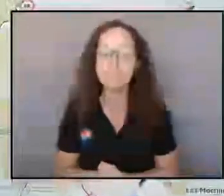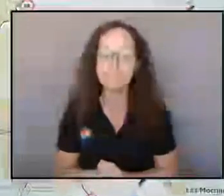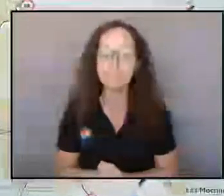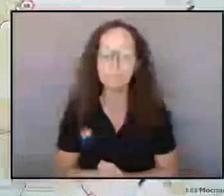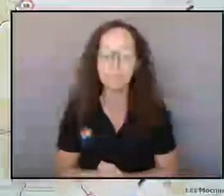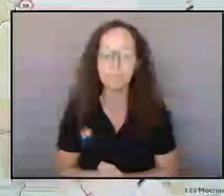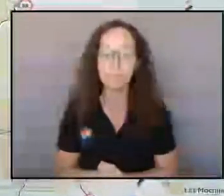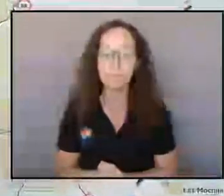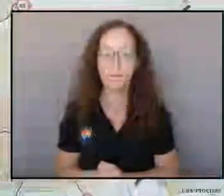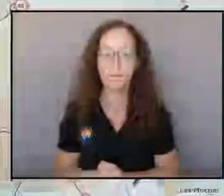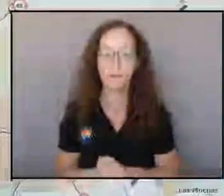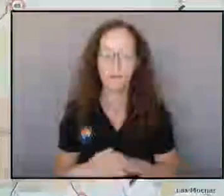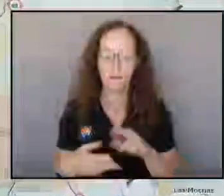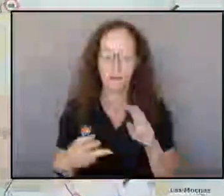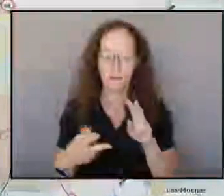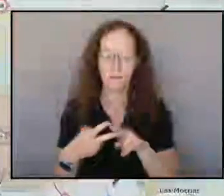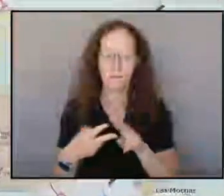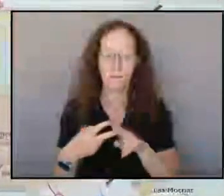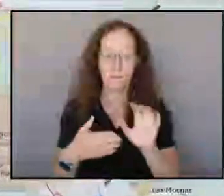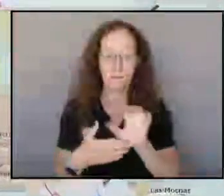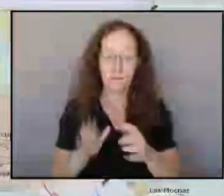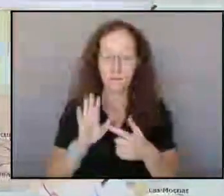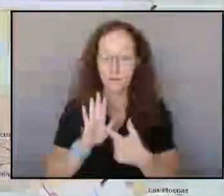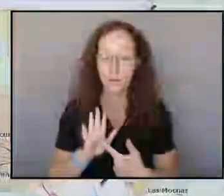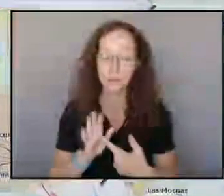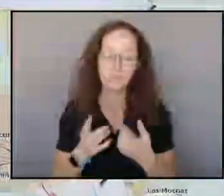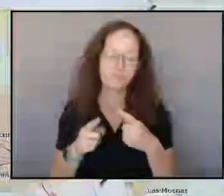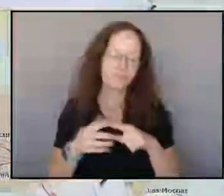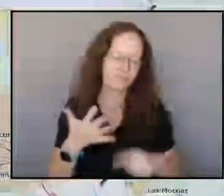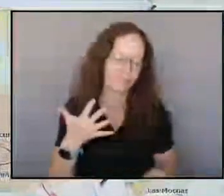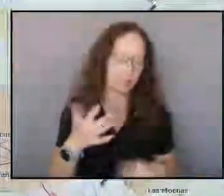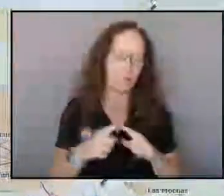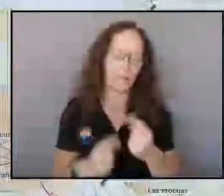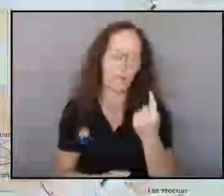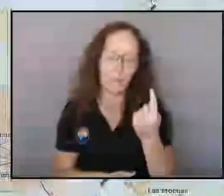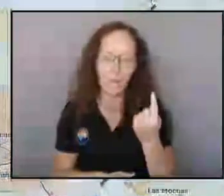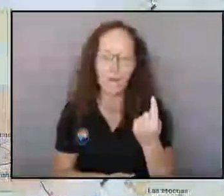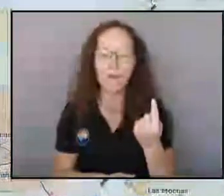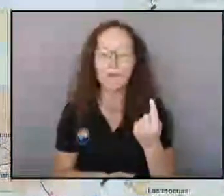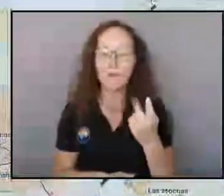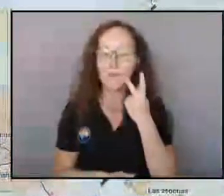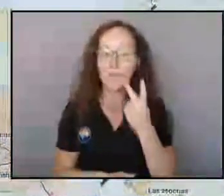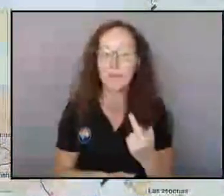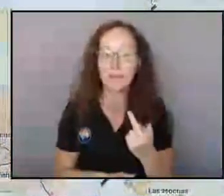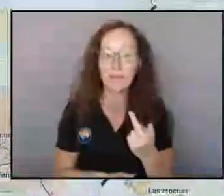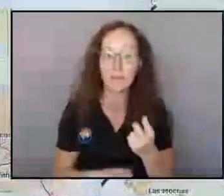THE SLOPE ABOVE THE 121 ROAD THERE ON THE EASTERN SIDE, A COUPLE THINGS -- COMPARED TO THE LEFT SIDE, THAT IS